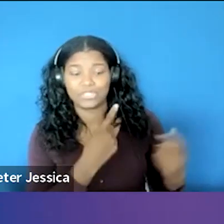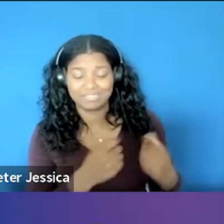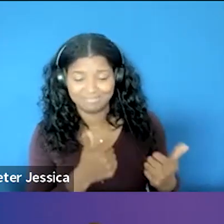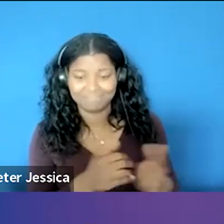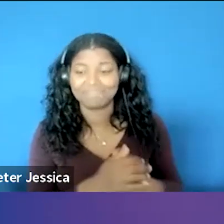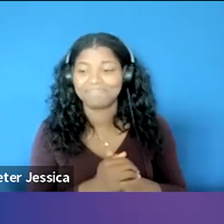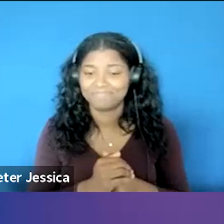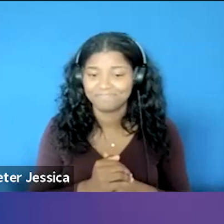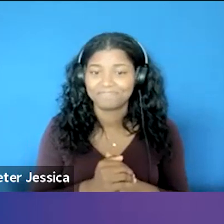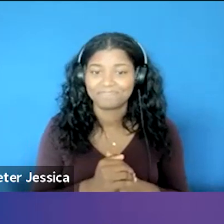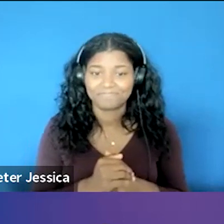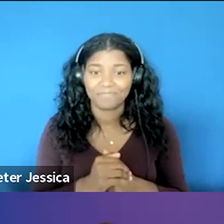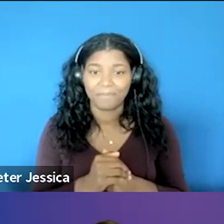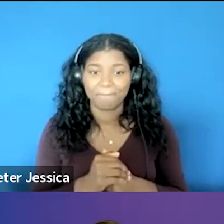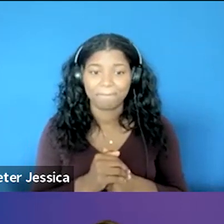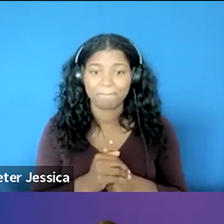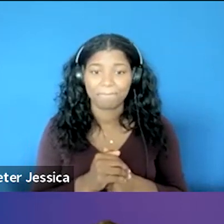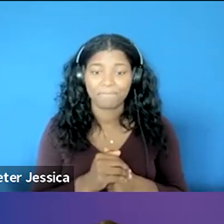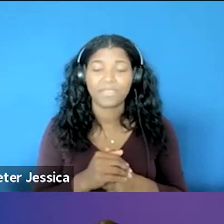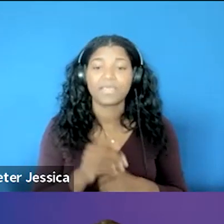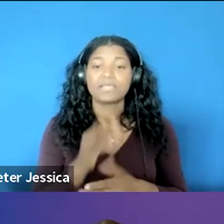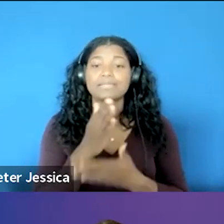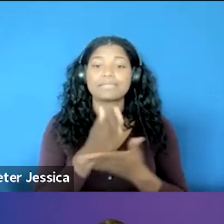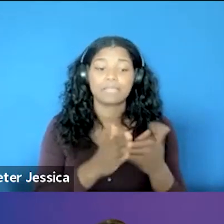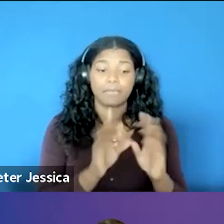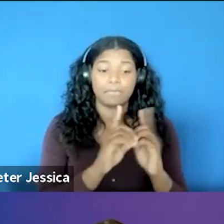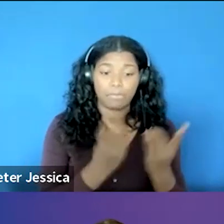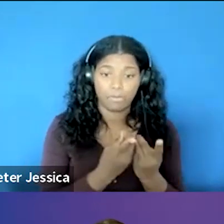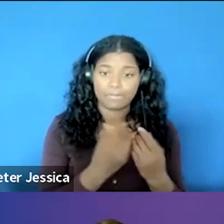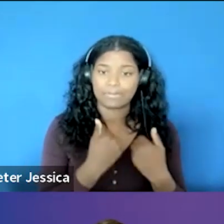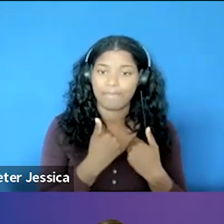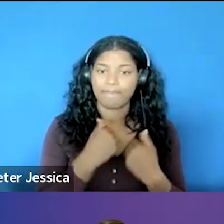So I would say, there are several of the divisions have some surveys that you can